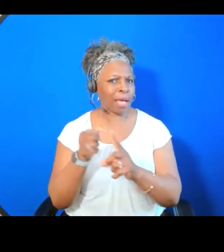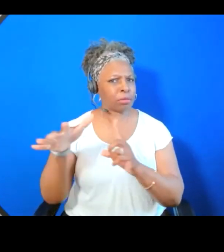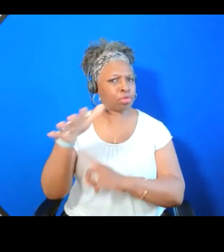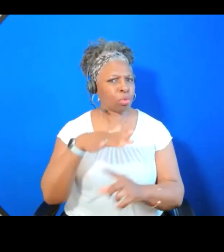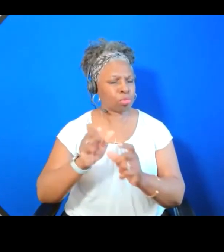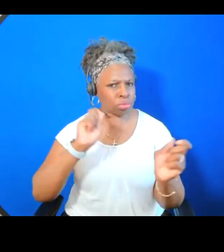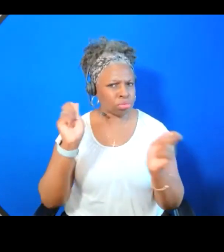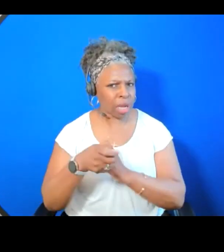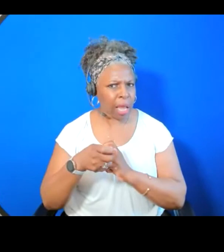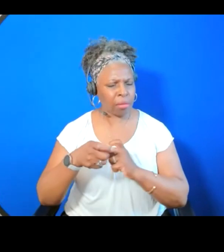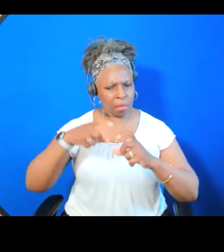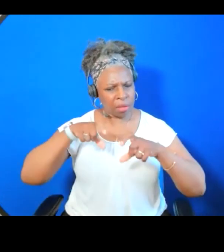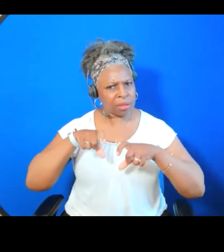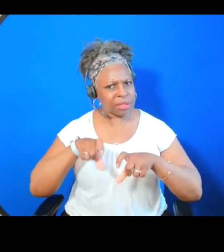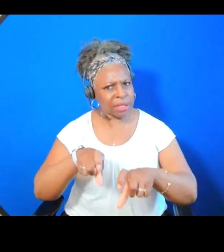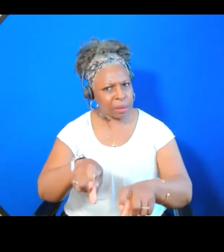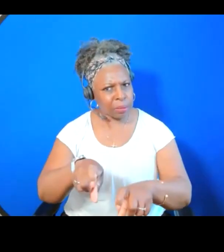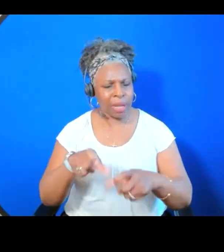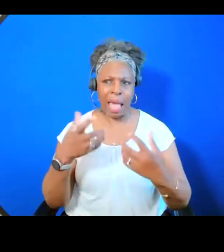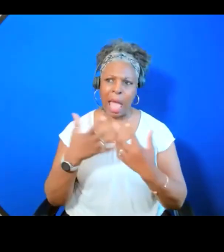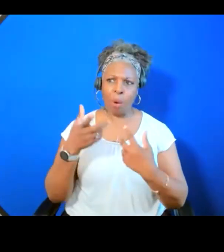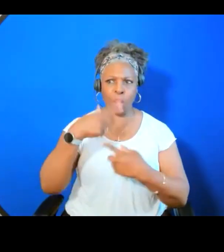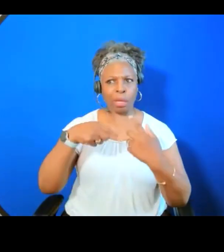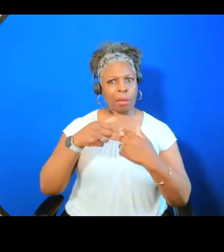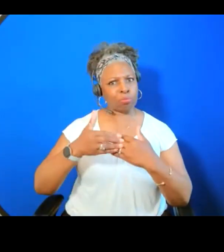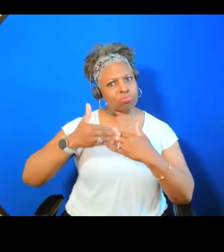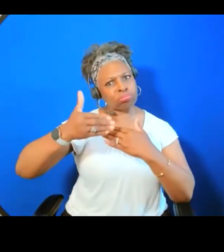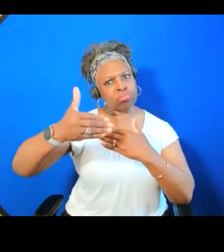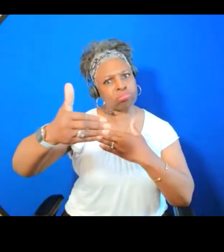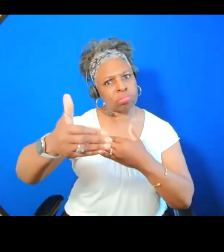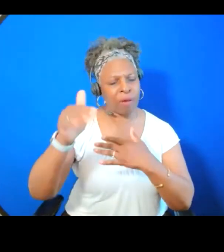and how can we go beyond that? Issues relating to the memorial